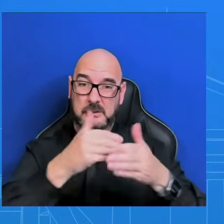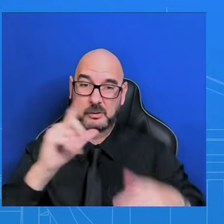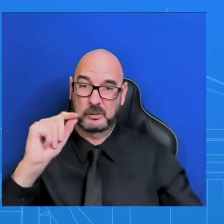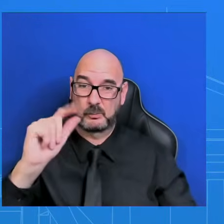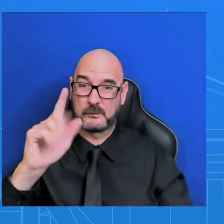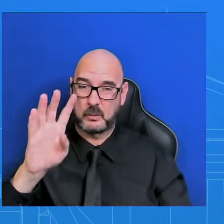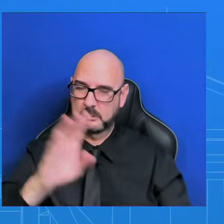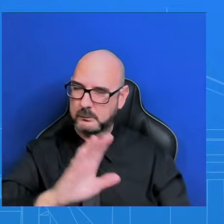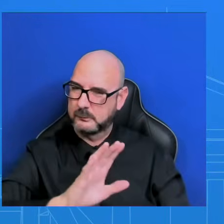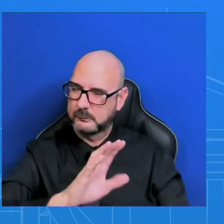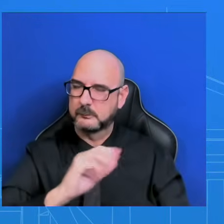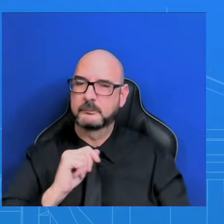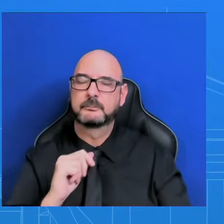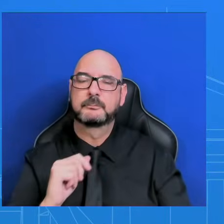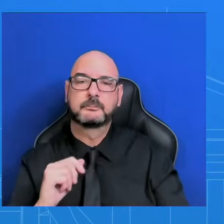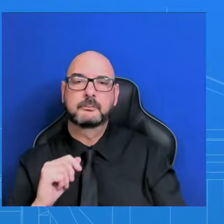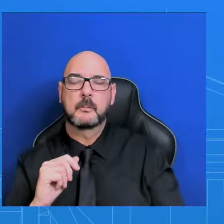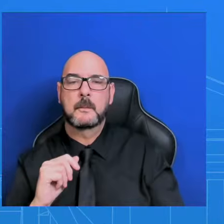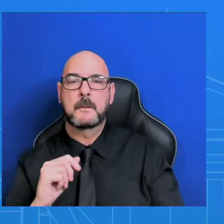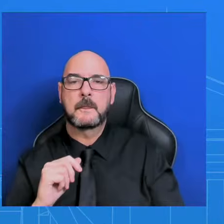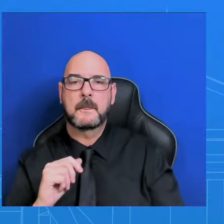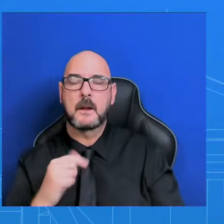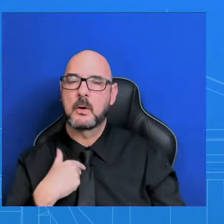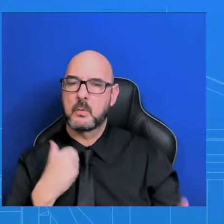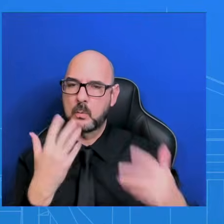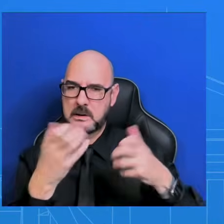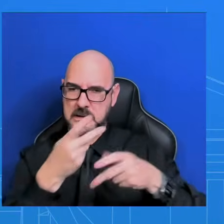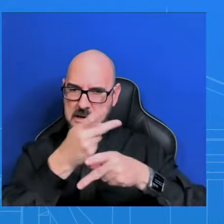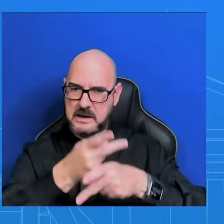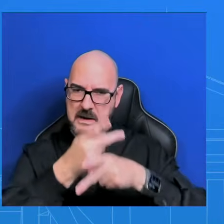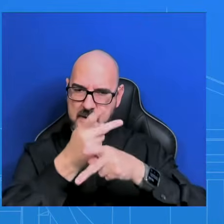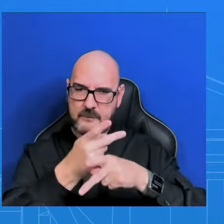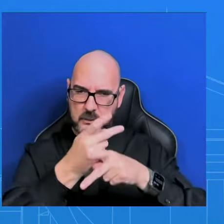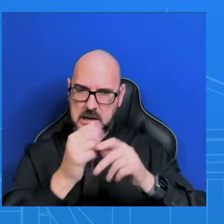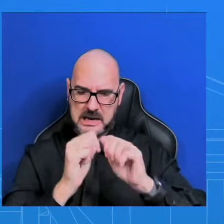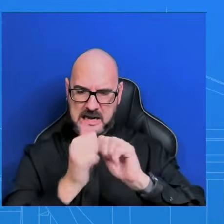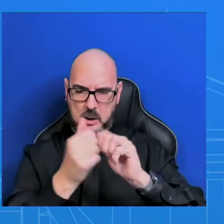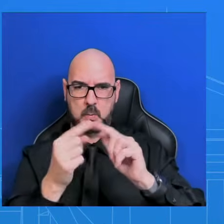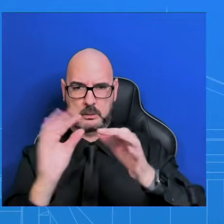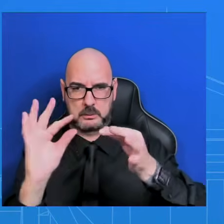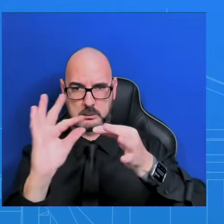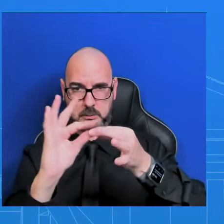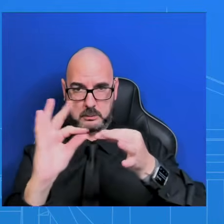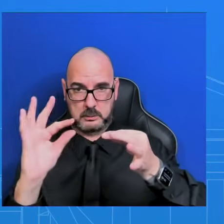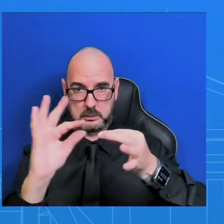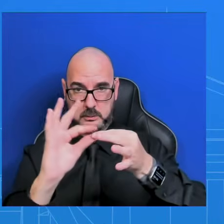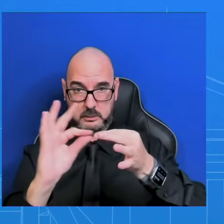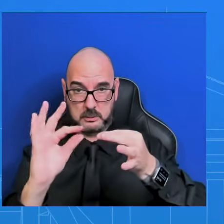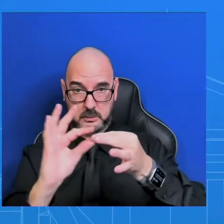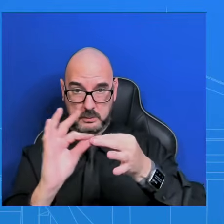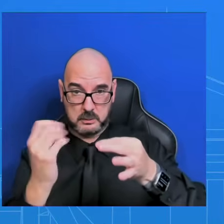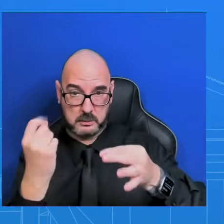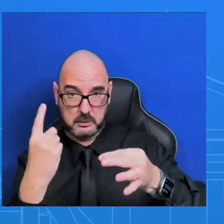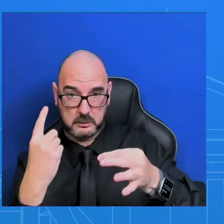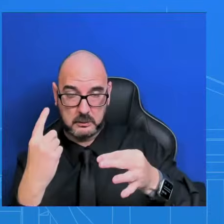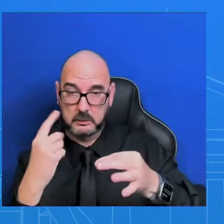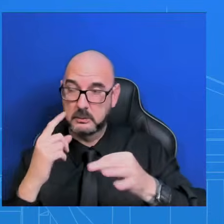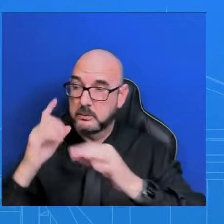and I really want to be mindful here and careful. I think what the President was doing was trying to give a reminder of where we were before --